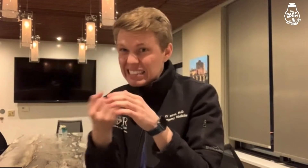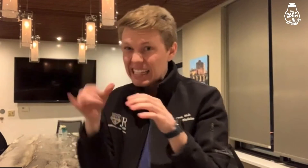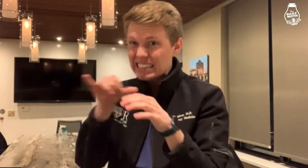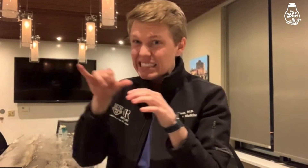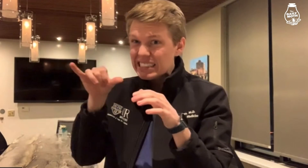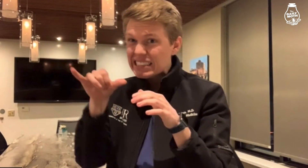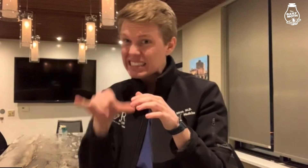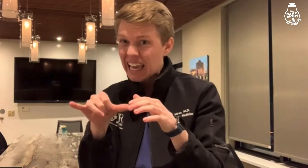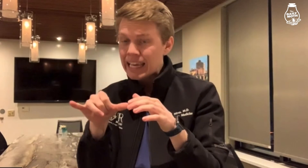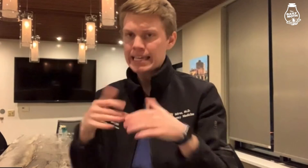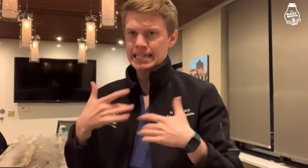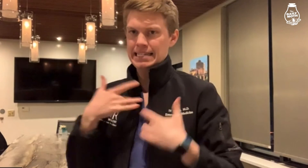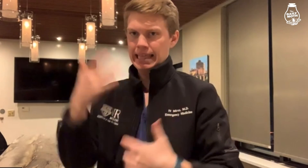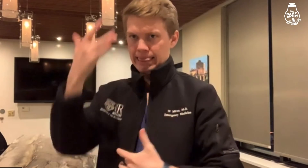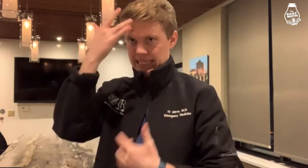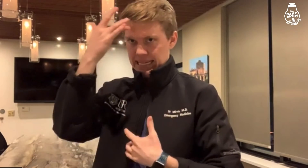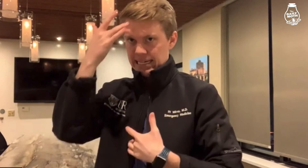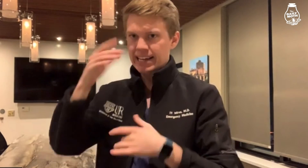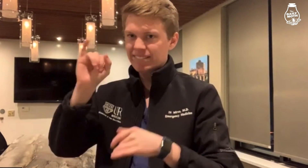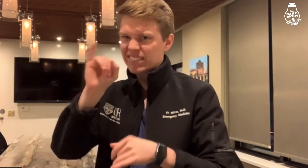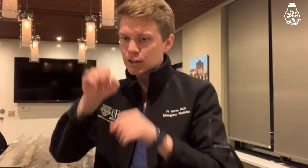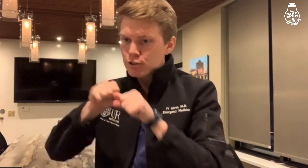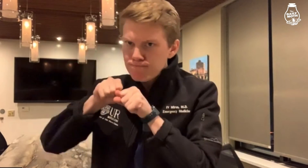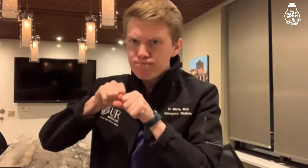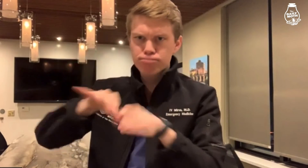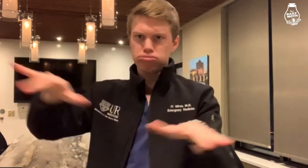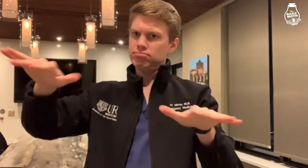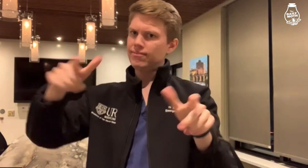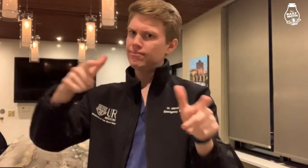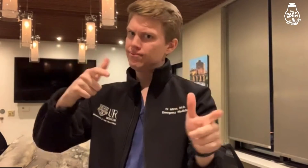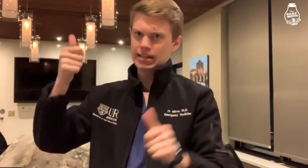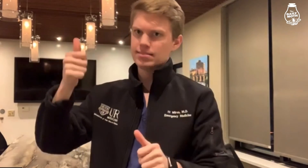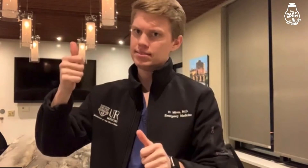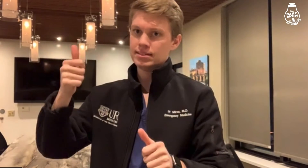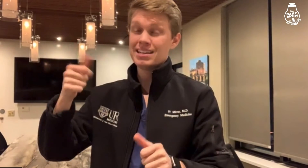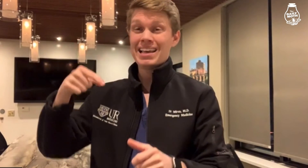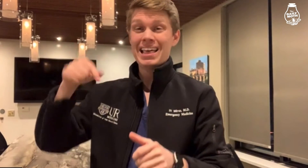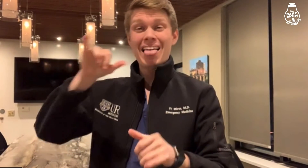a contained environment, infection rates can spread fast.